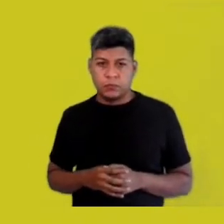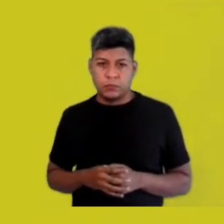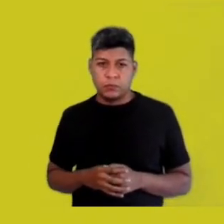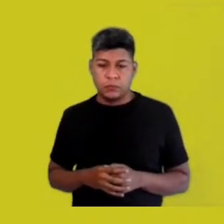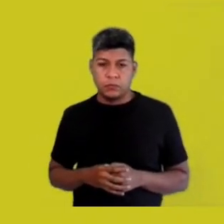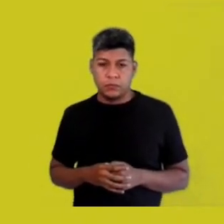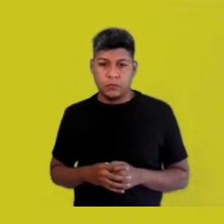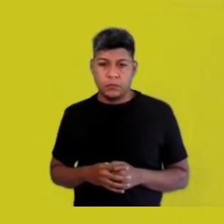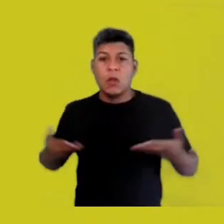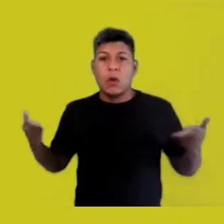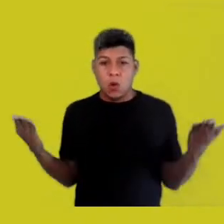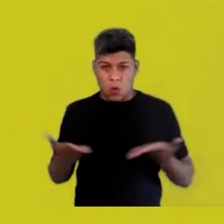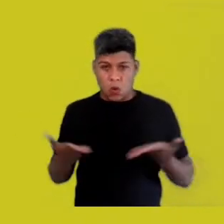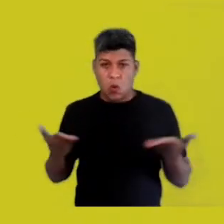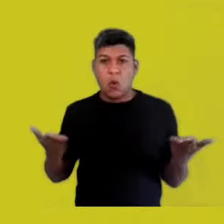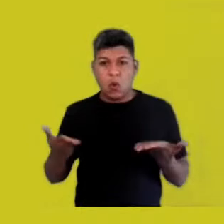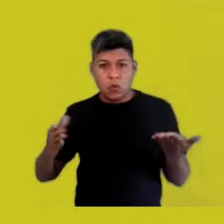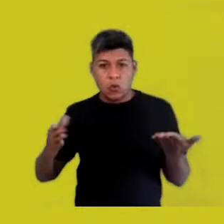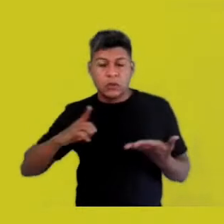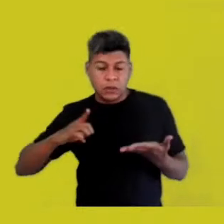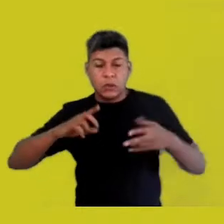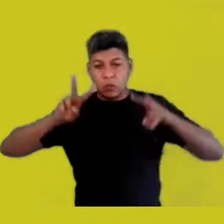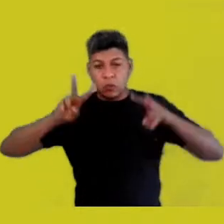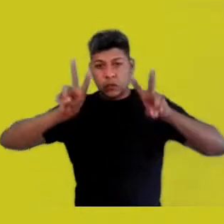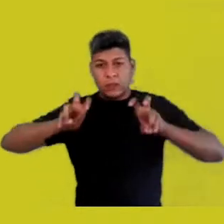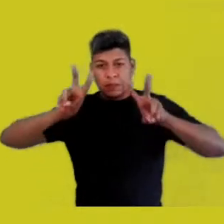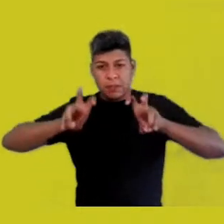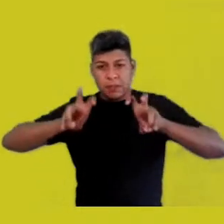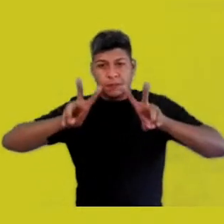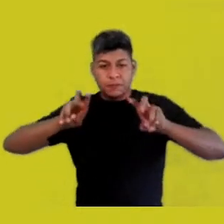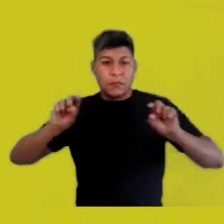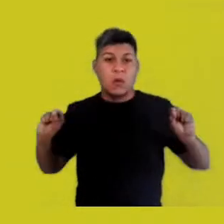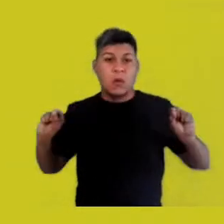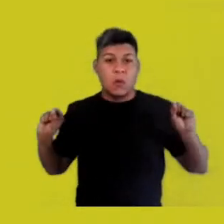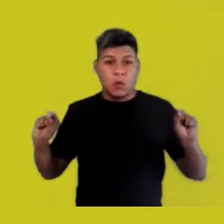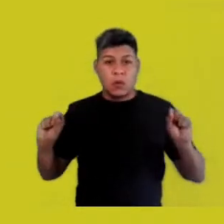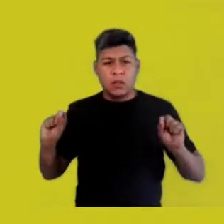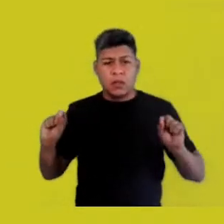Today we deal with a more... I don’t know, generic theme: